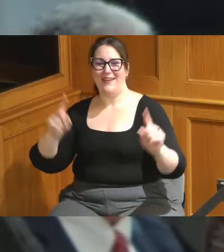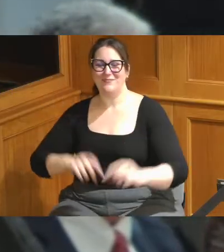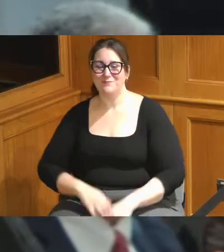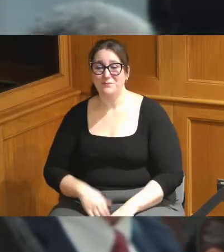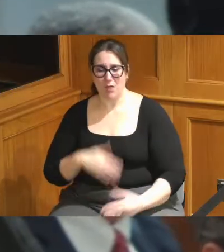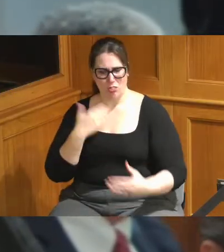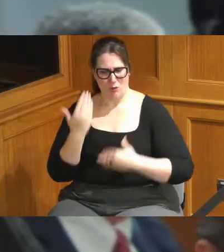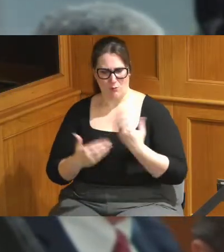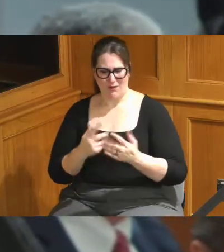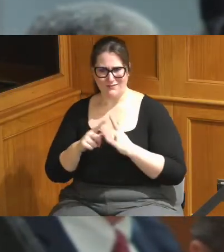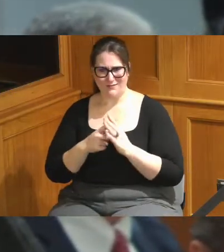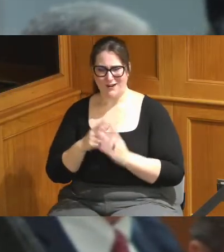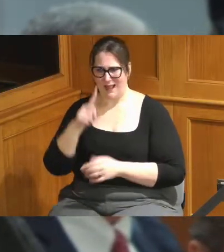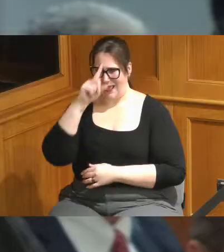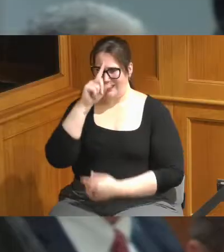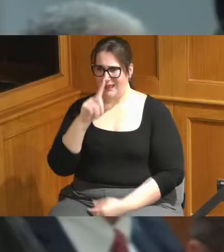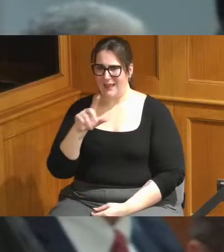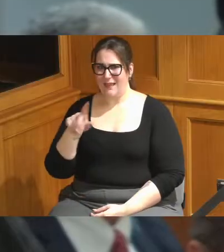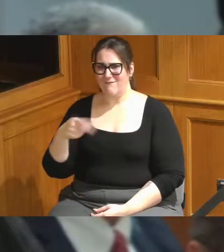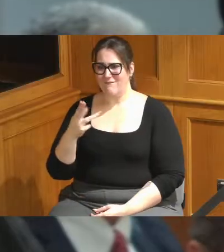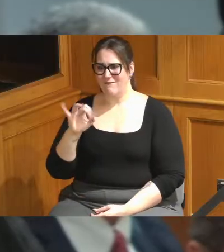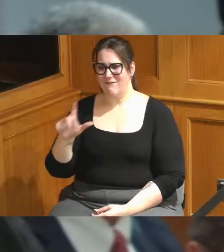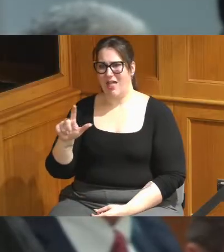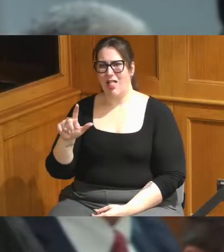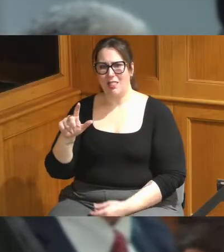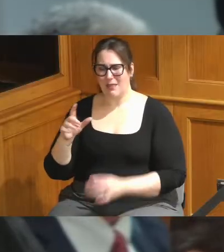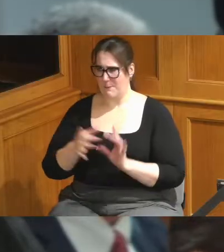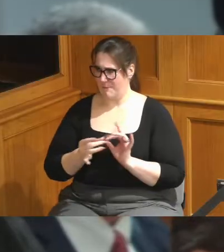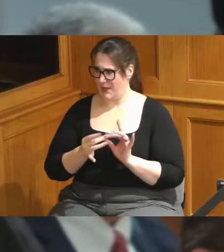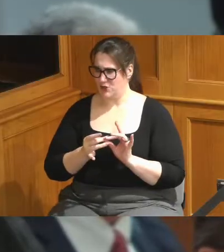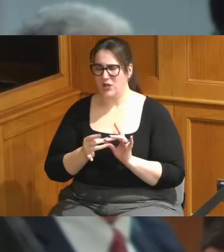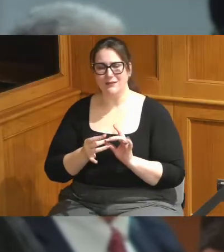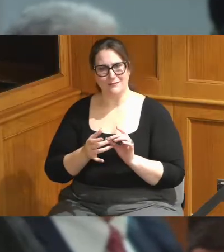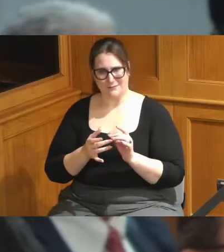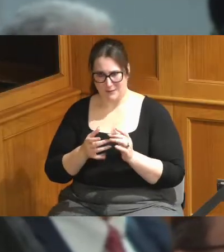got us here today, I think Phil Beck mentioned a couple of really helpful by acknowledging the